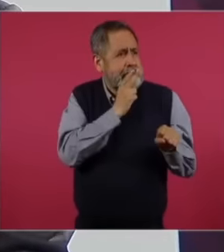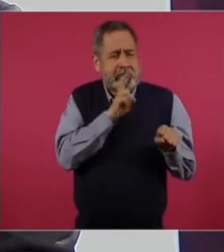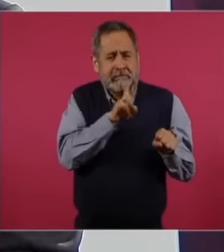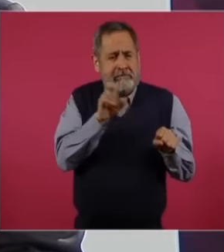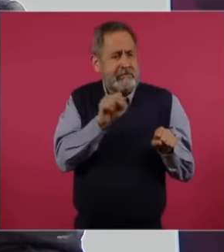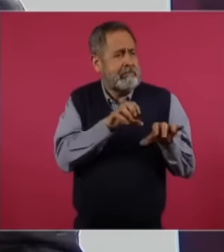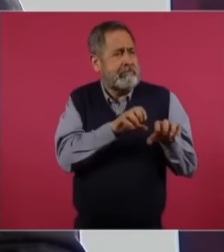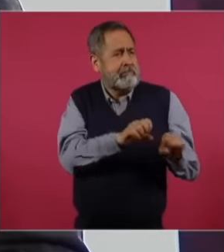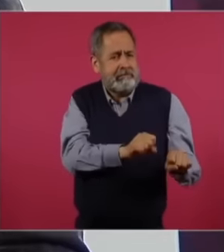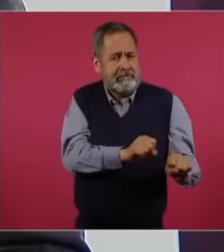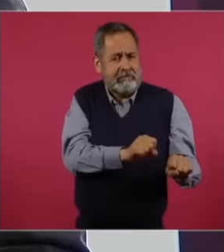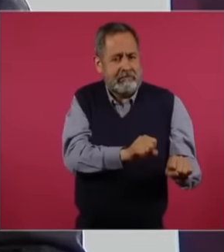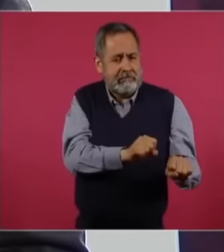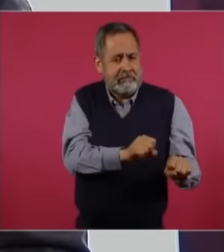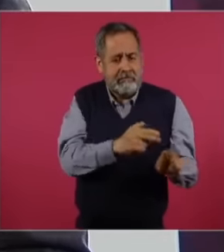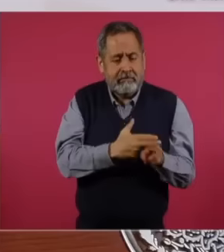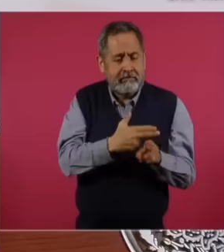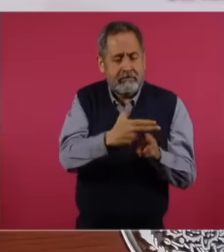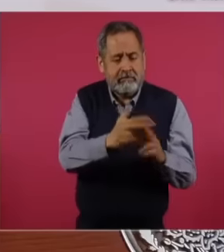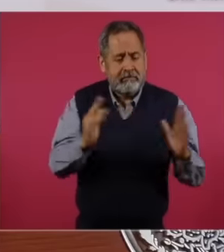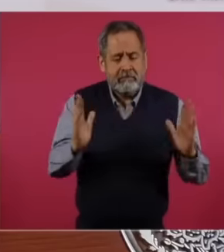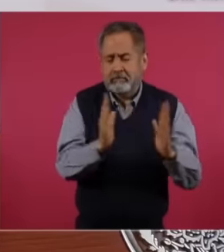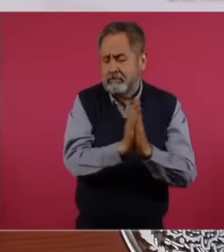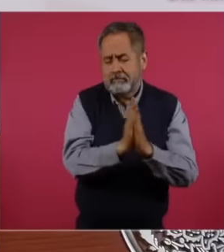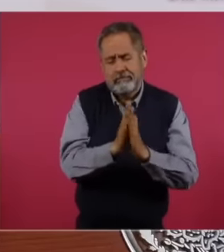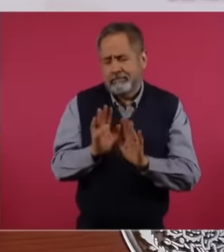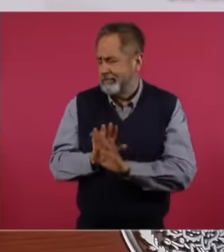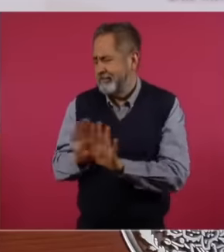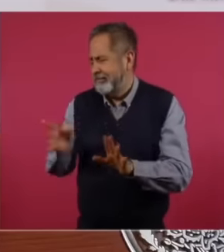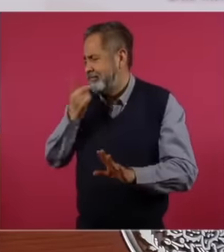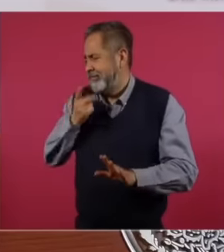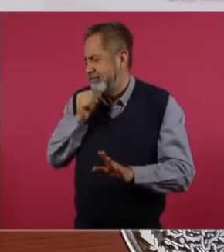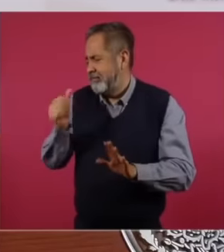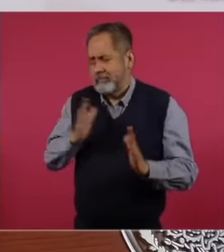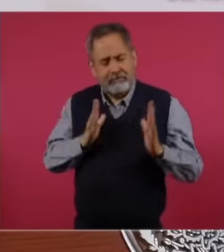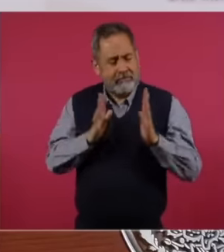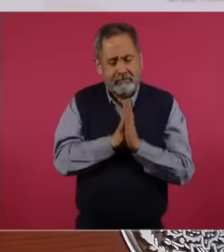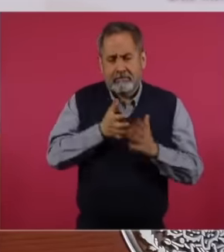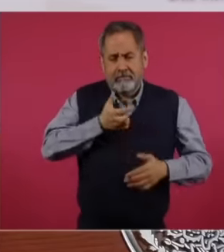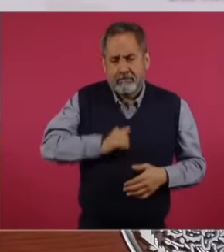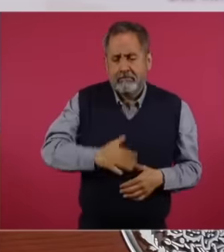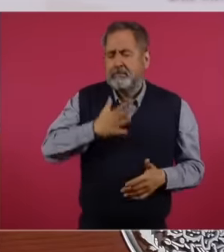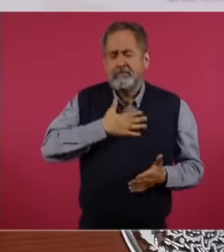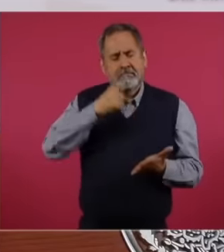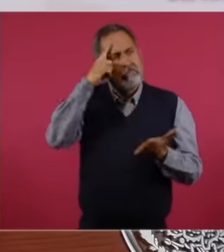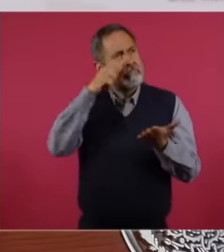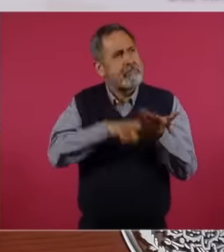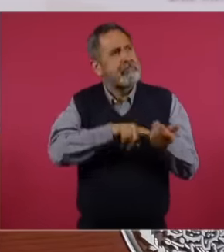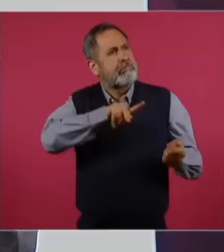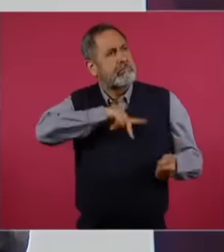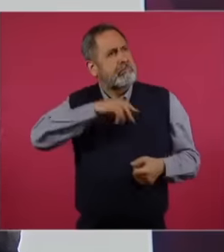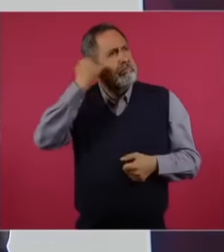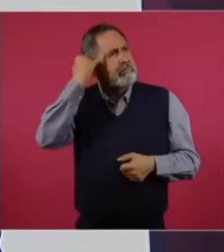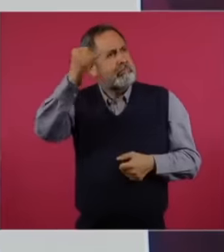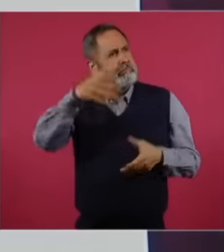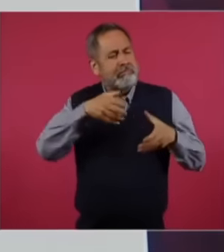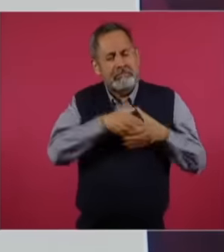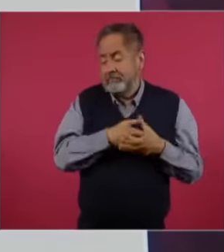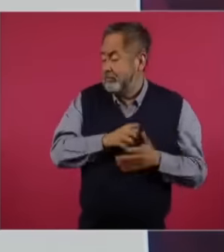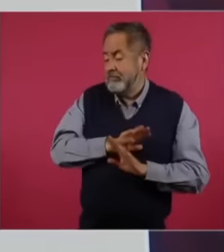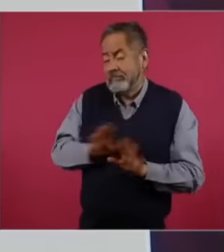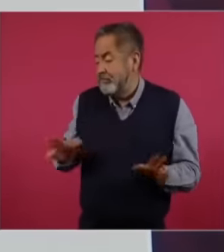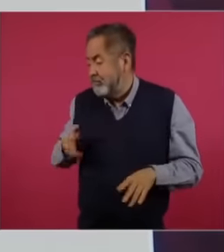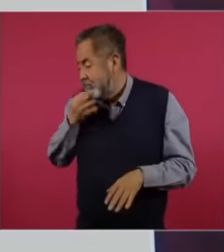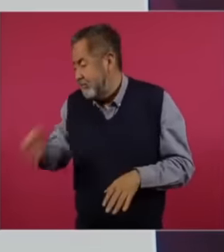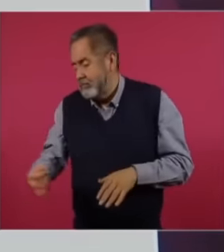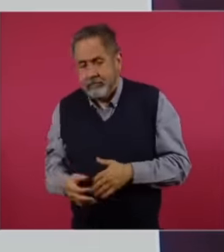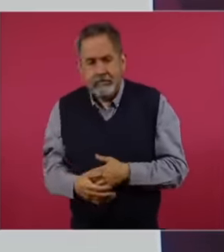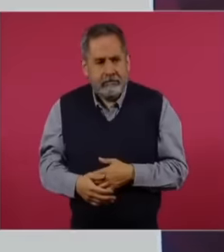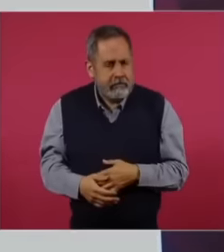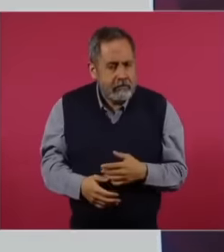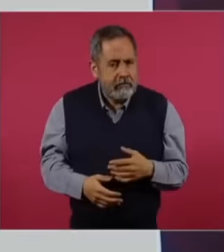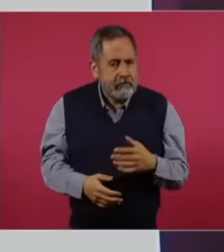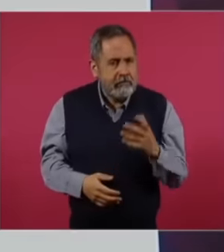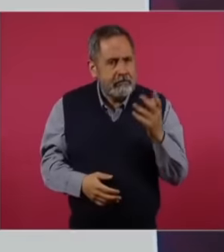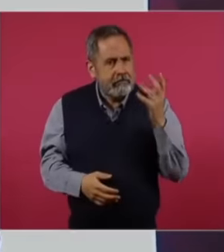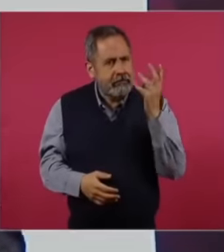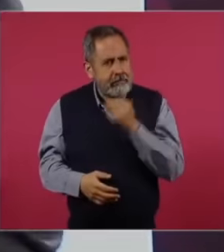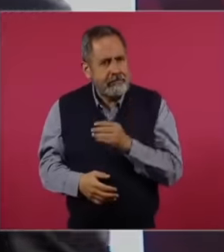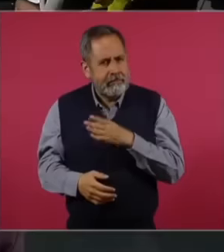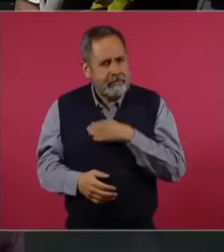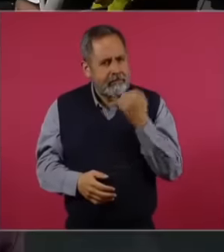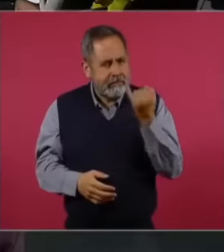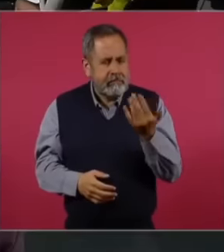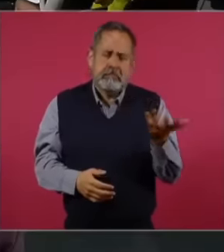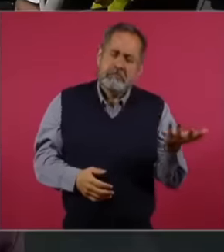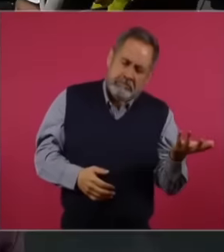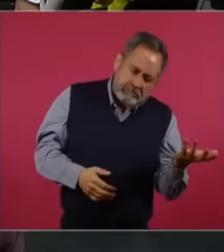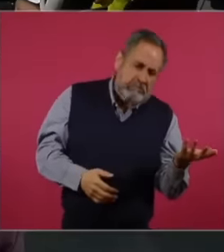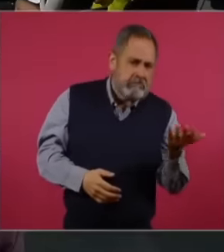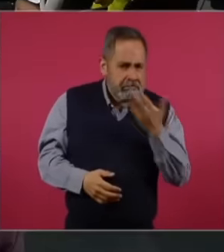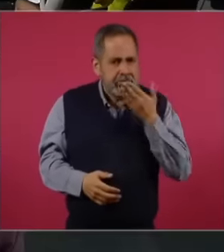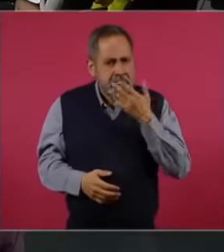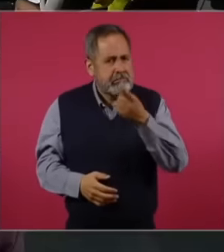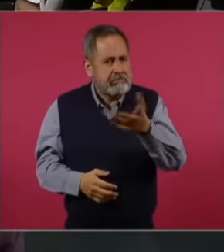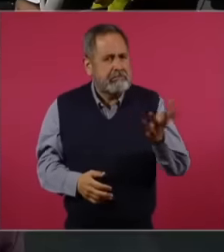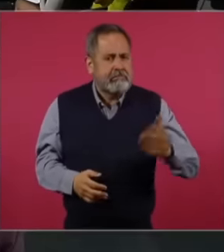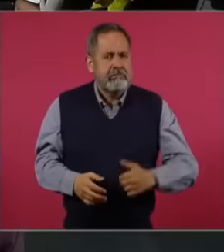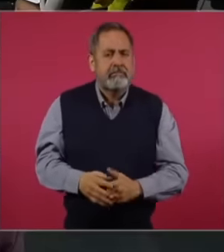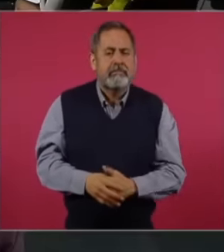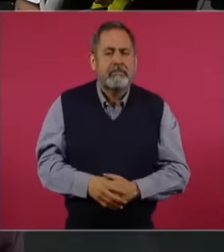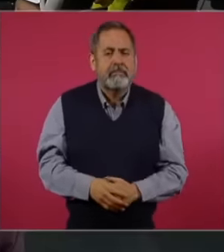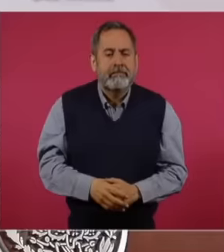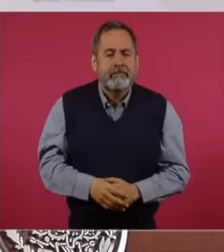and I want to die like this, believing in my ideals, it's beautiful, no. I mean, this one, and now